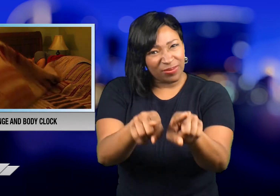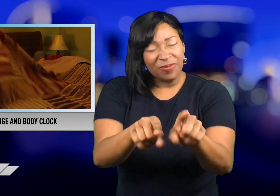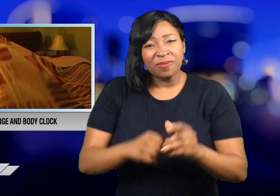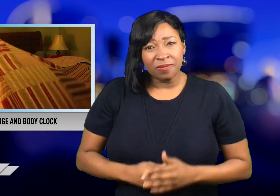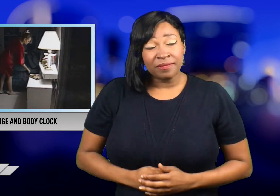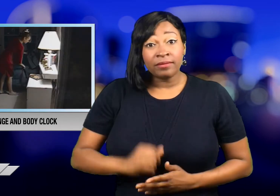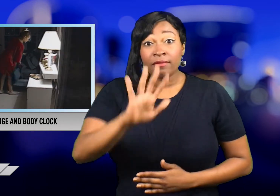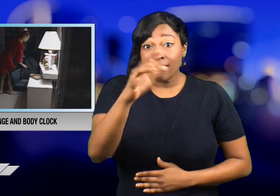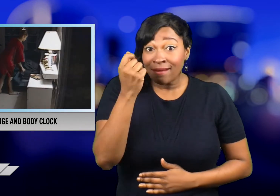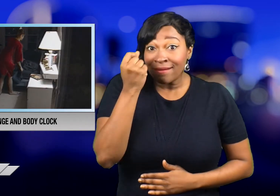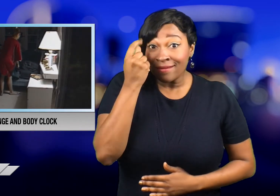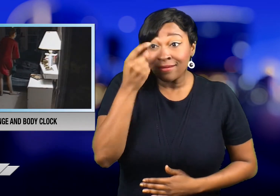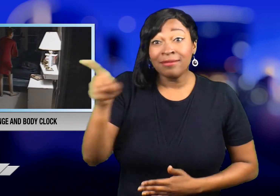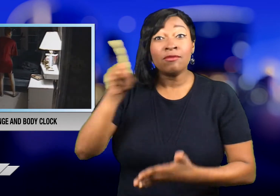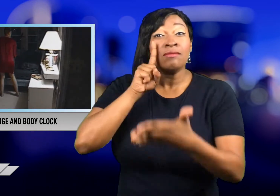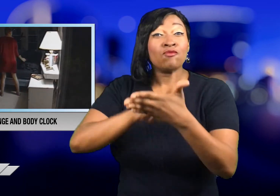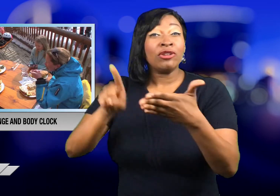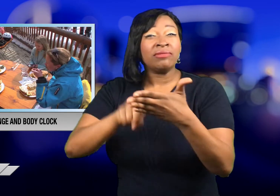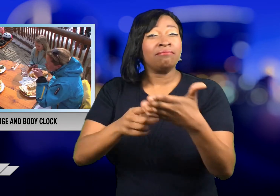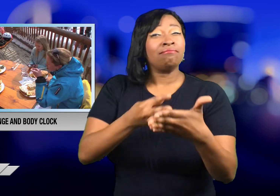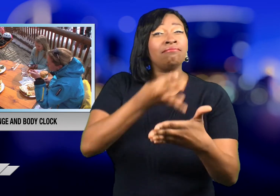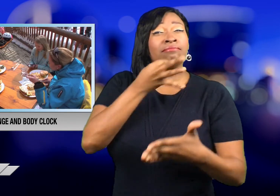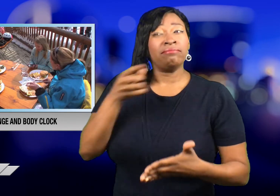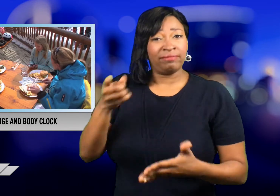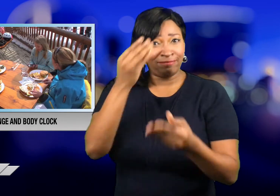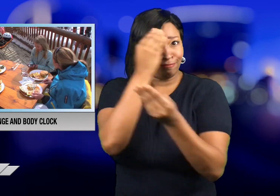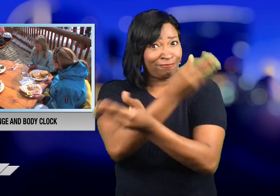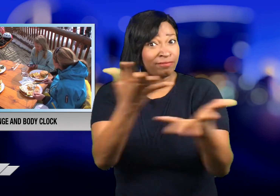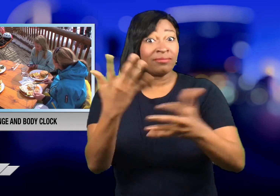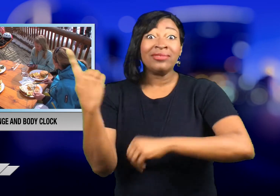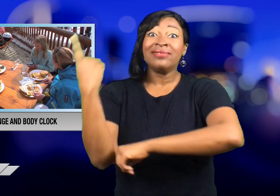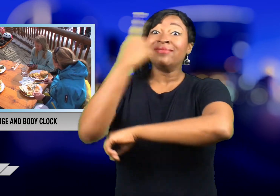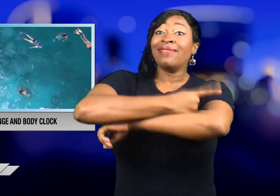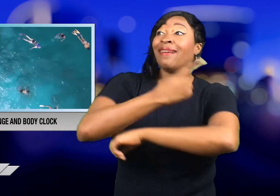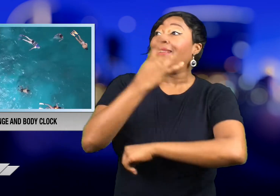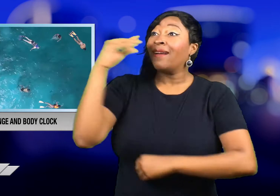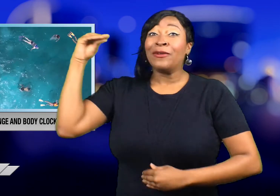But experts say there are some things that you can do